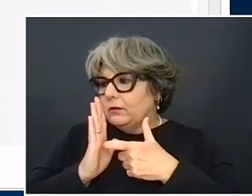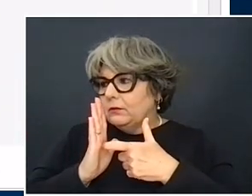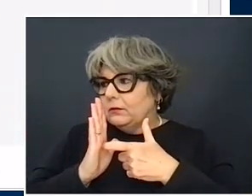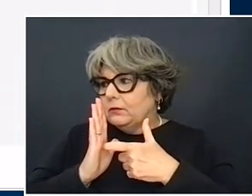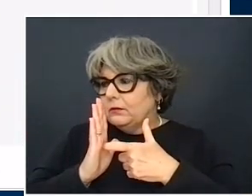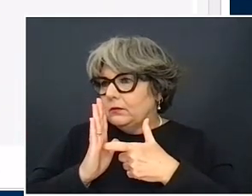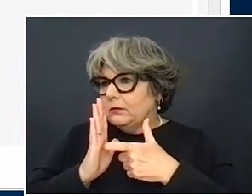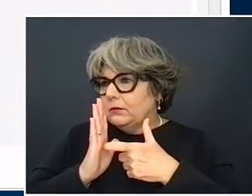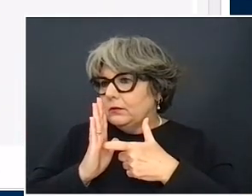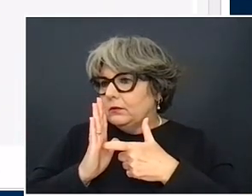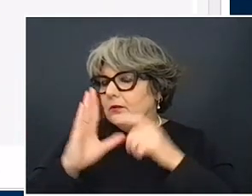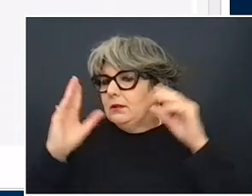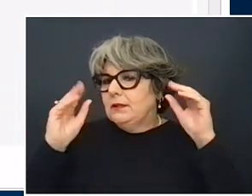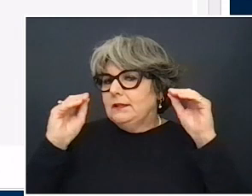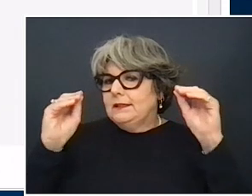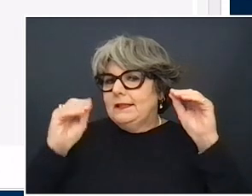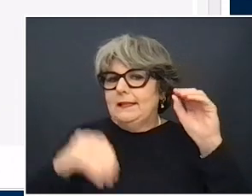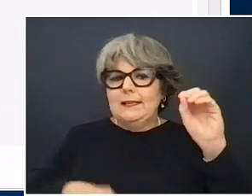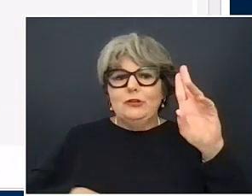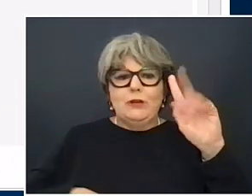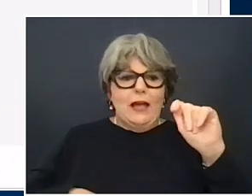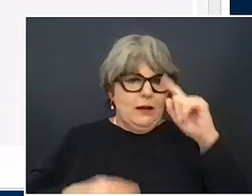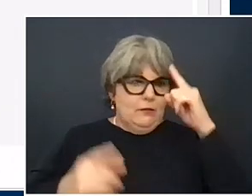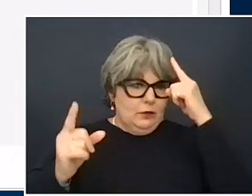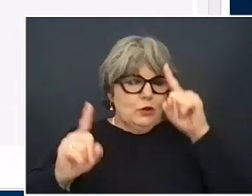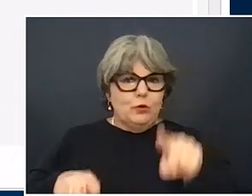teach out agreements, and then it lists